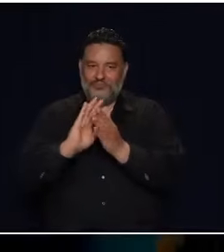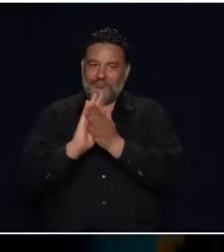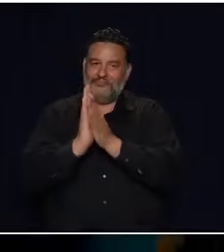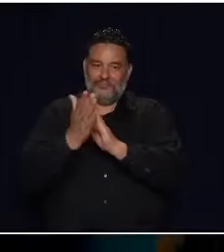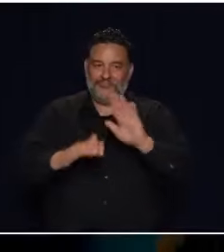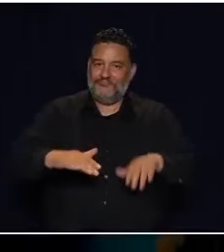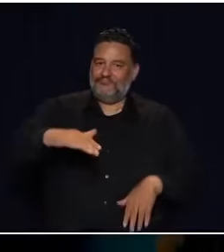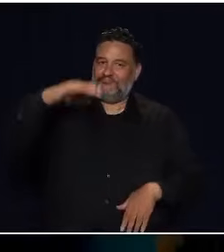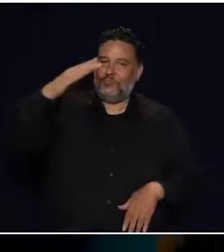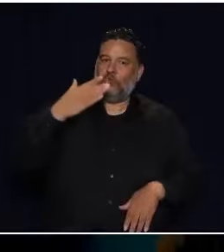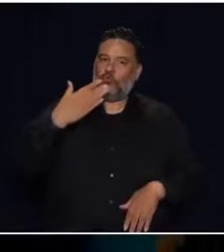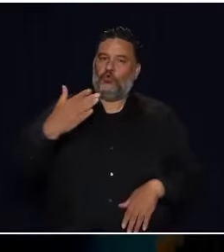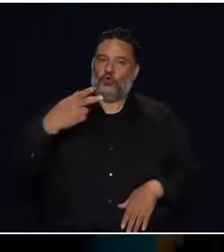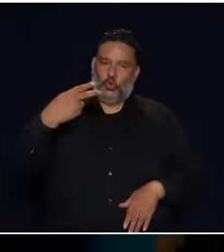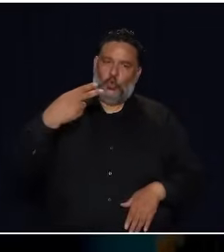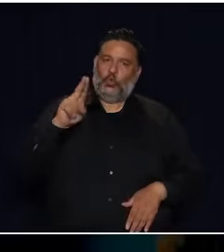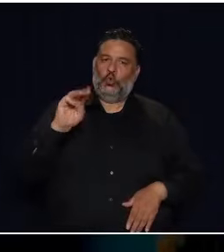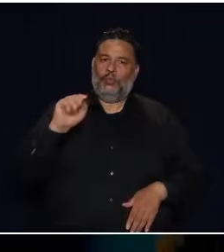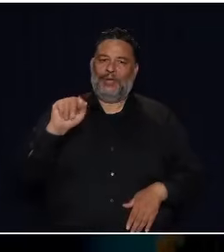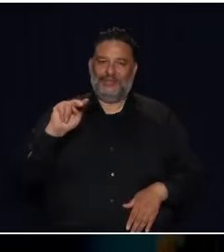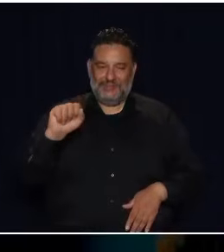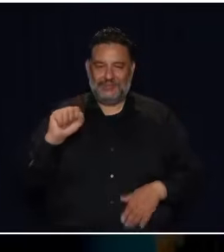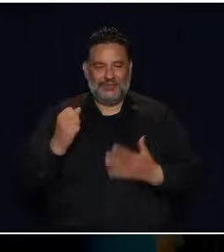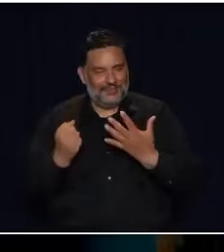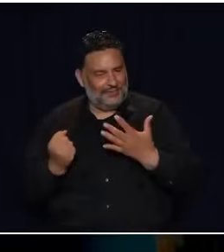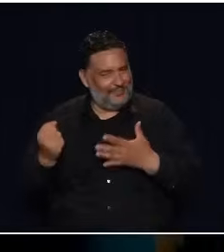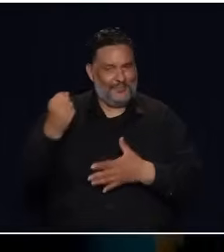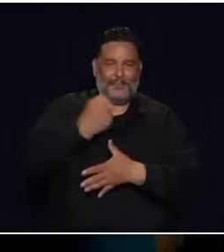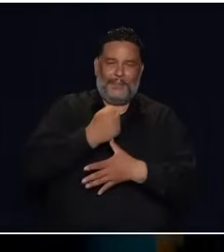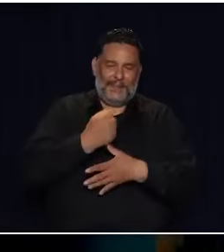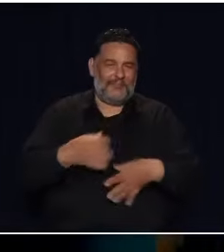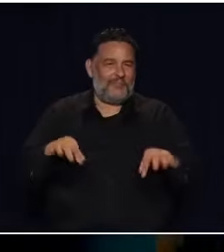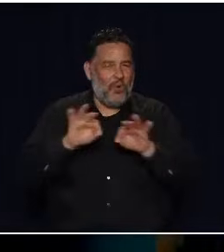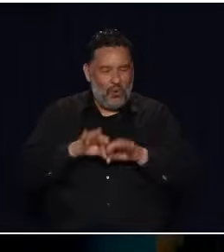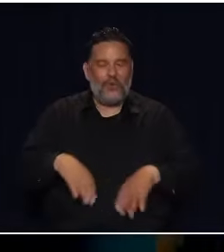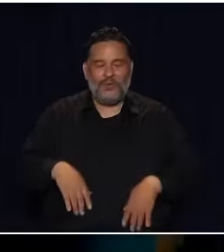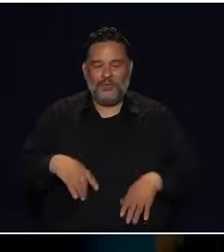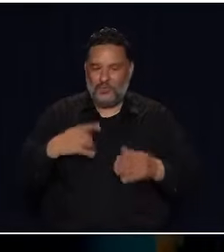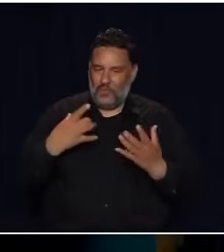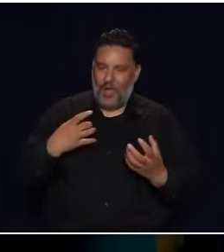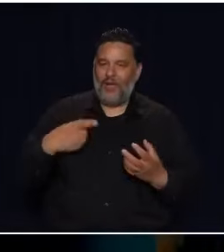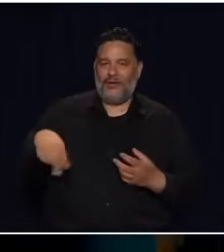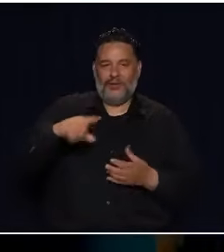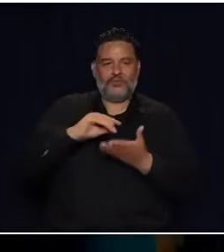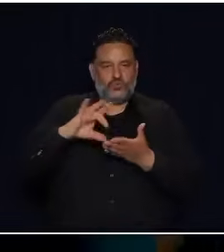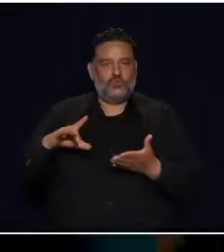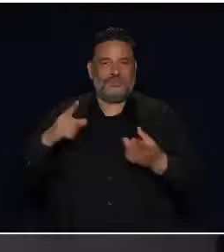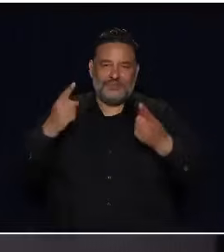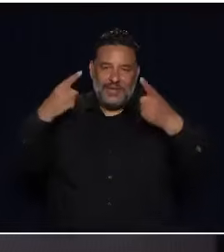THE FIELD OF EDUCATION IS TO TEACH OUR KIDS TO BE GOOD HUMANS.